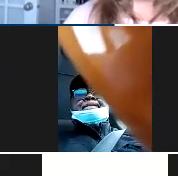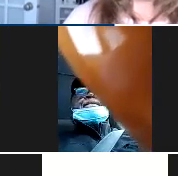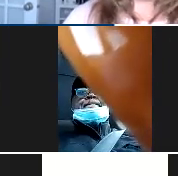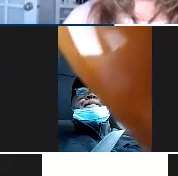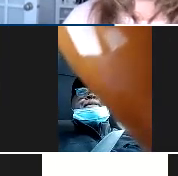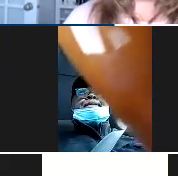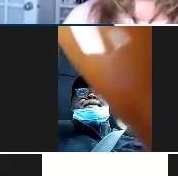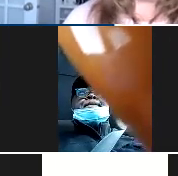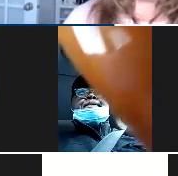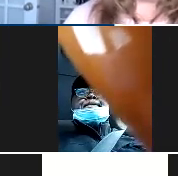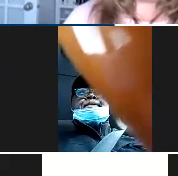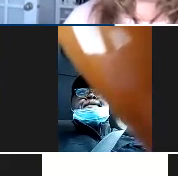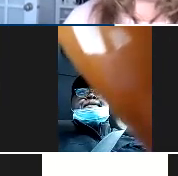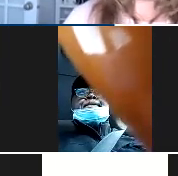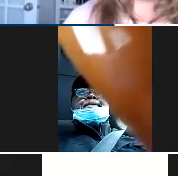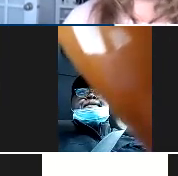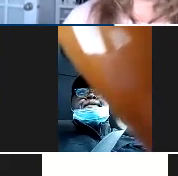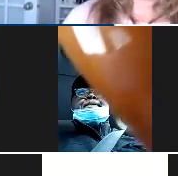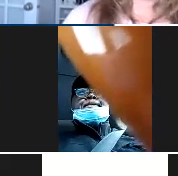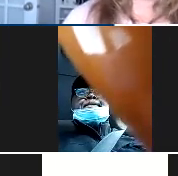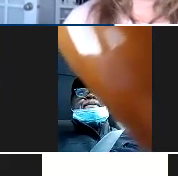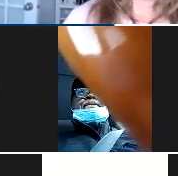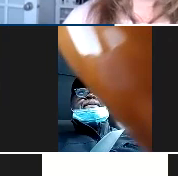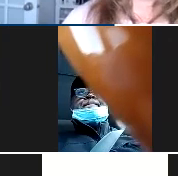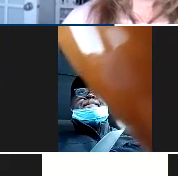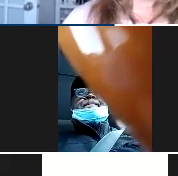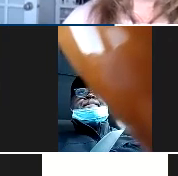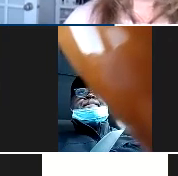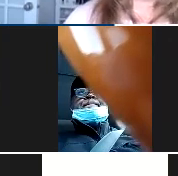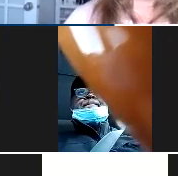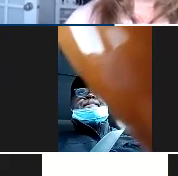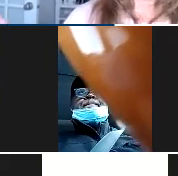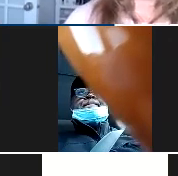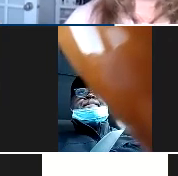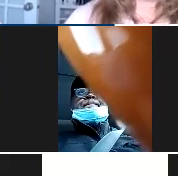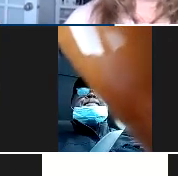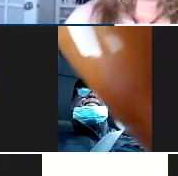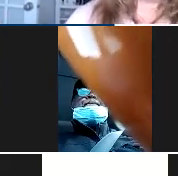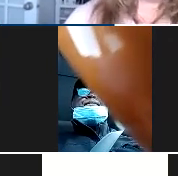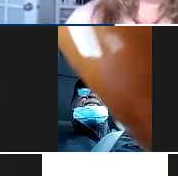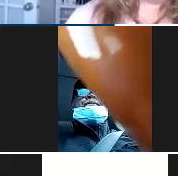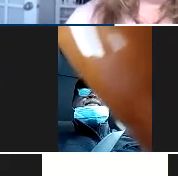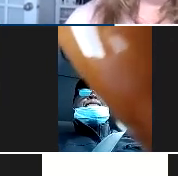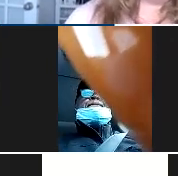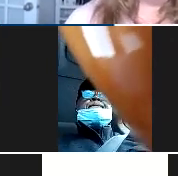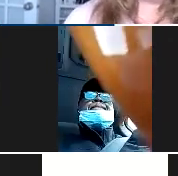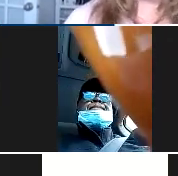It could be the same person that means both and does both functions. It could be. Maybe you have tendecies out there